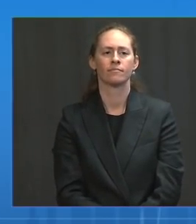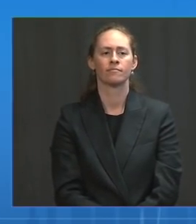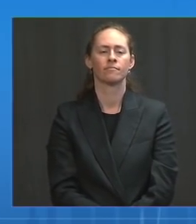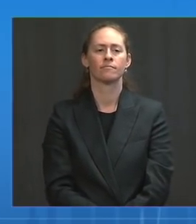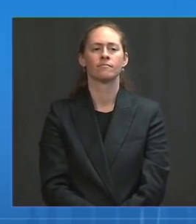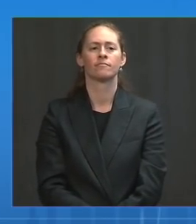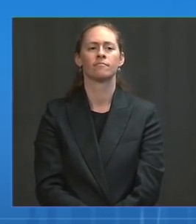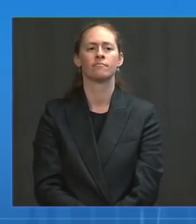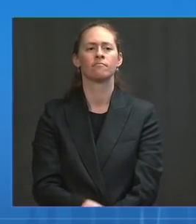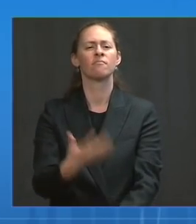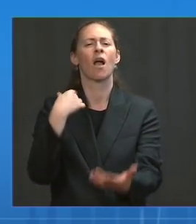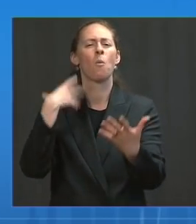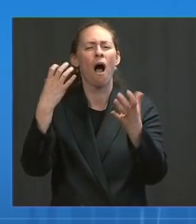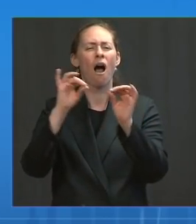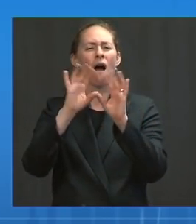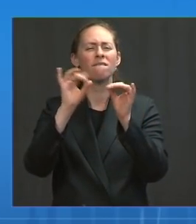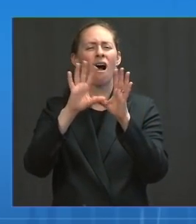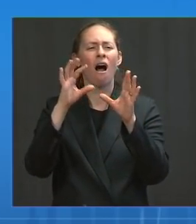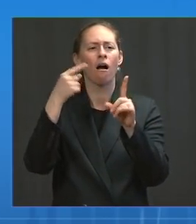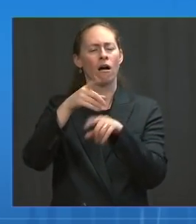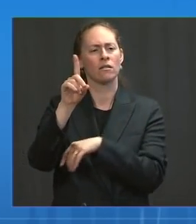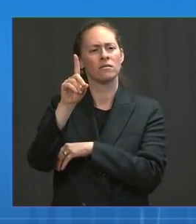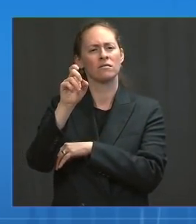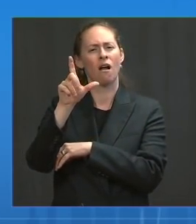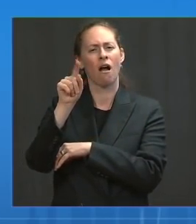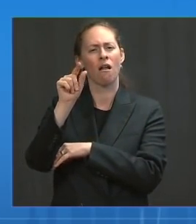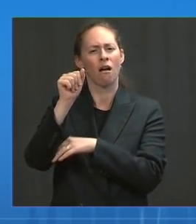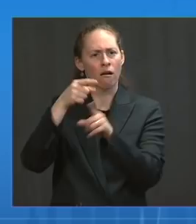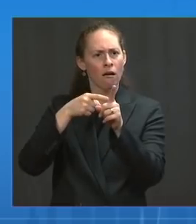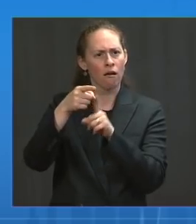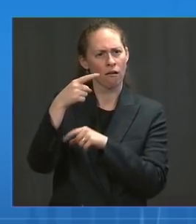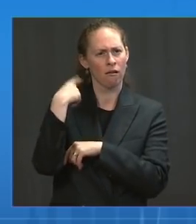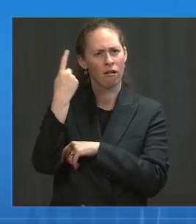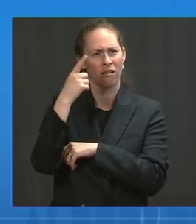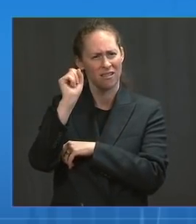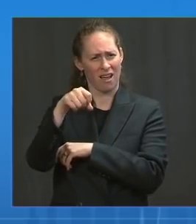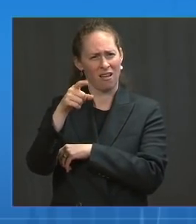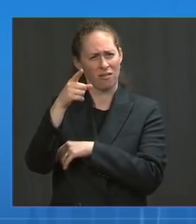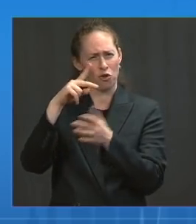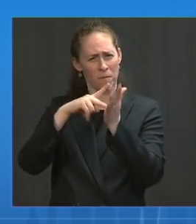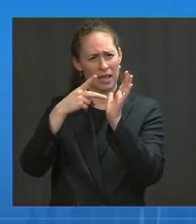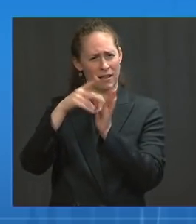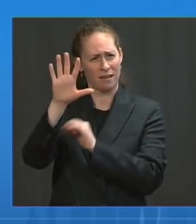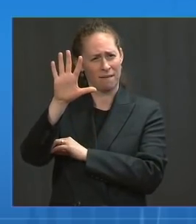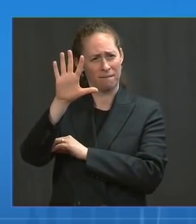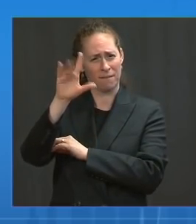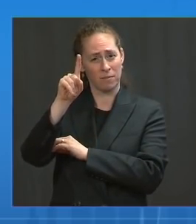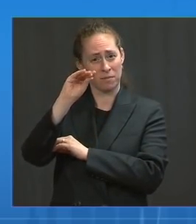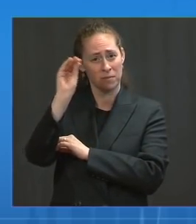can you say how accurate you think the 51 percent estimate is and if that's a possible under count?